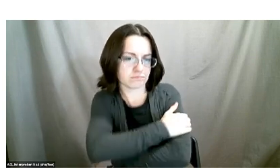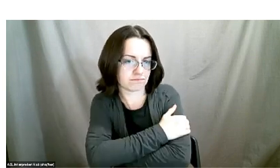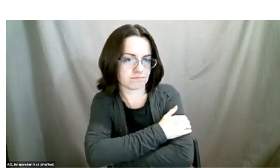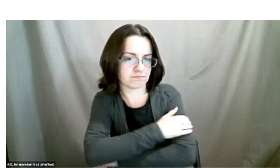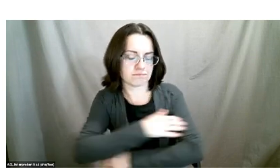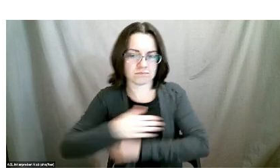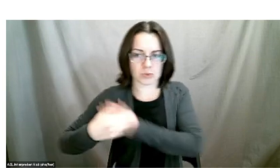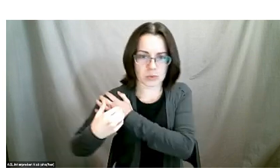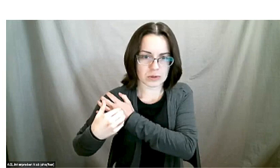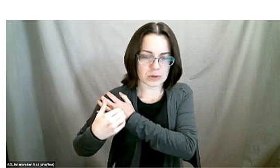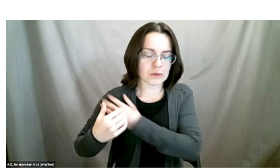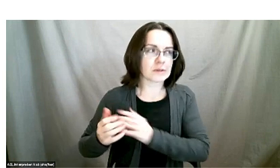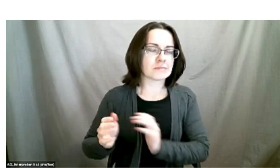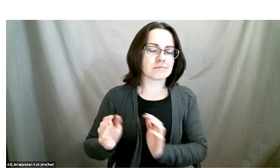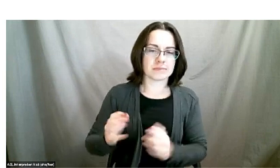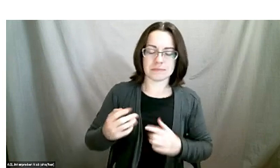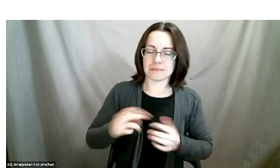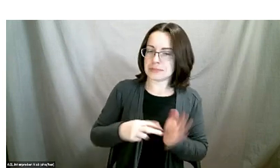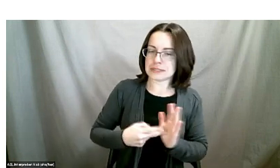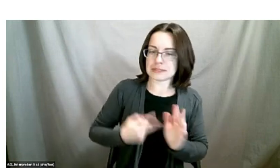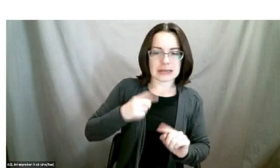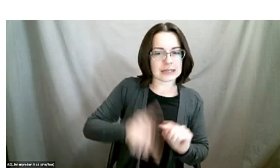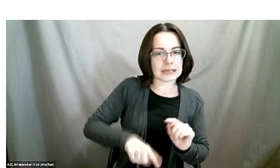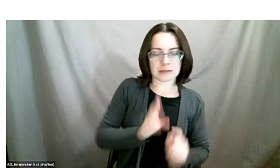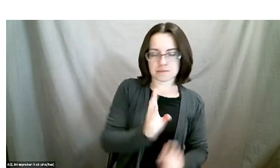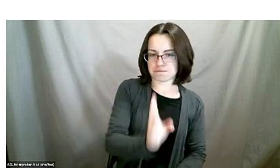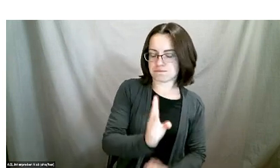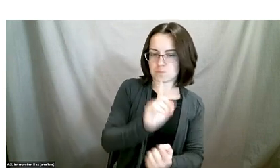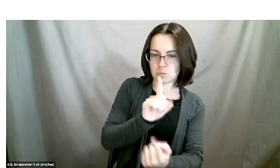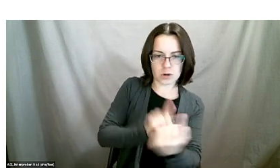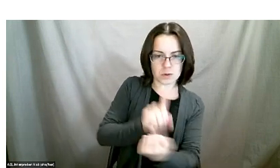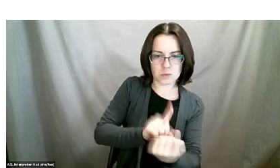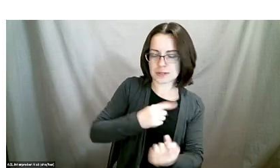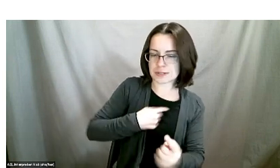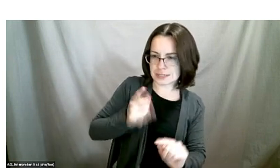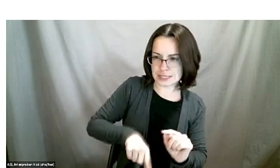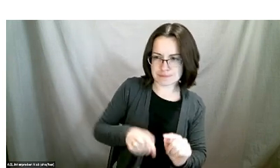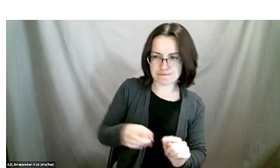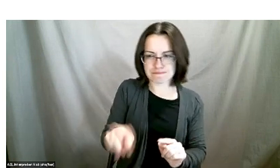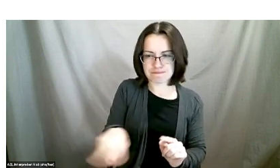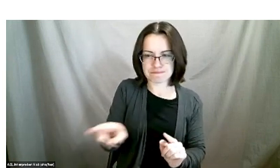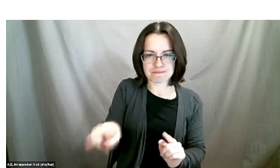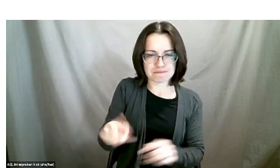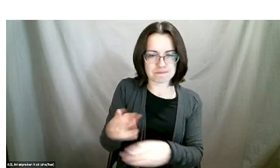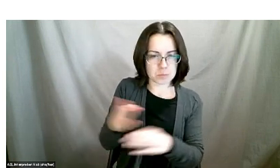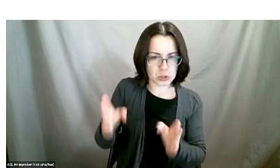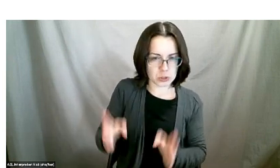They both said it's planned, it's wanted. Then I started to explain to them